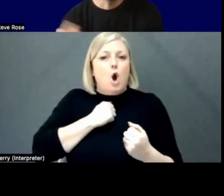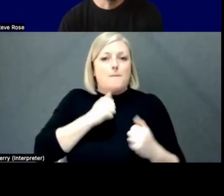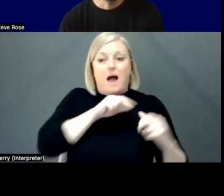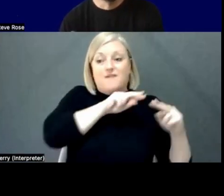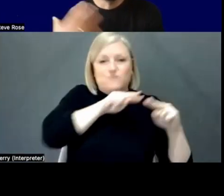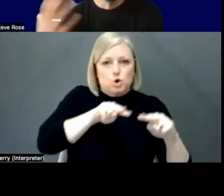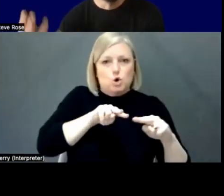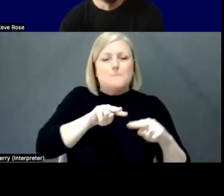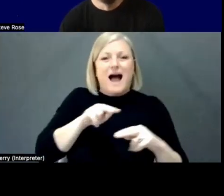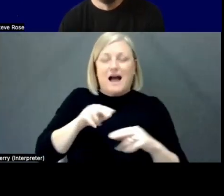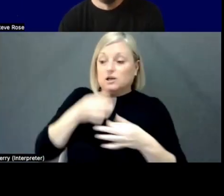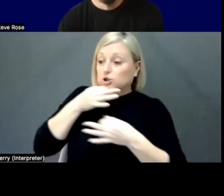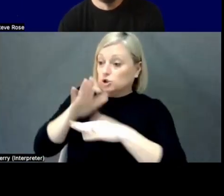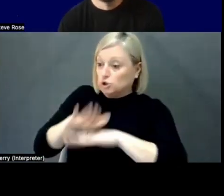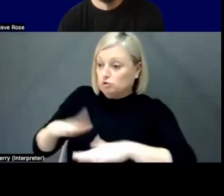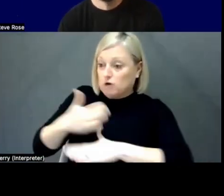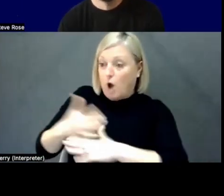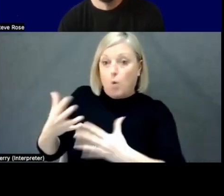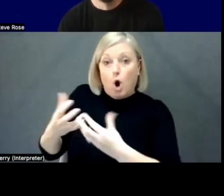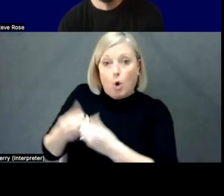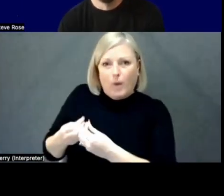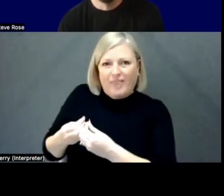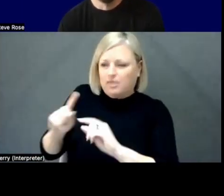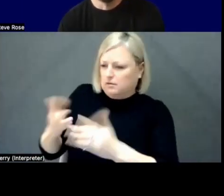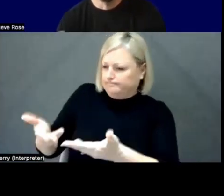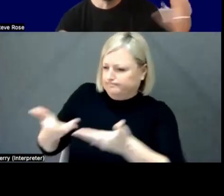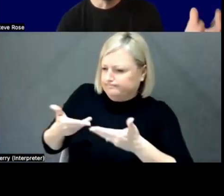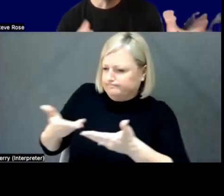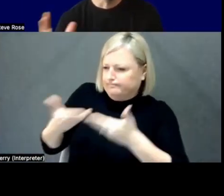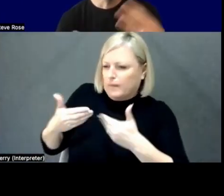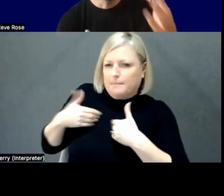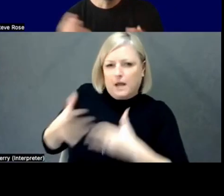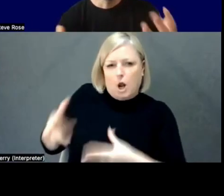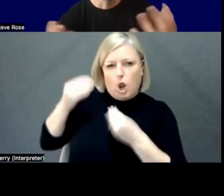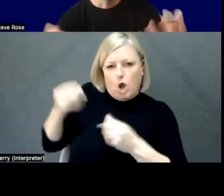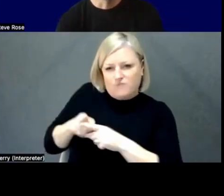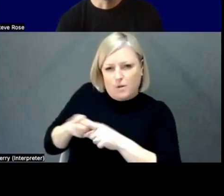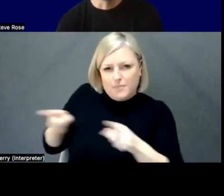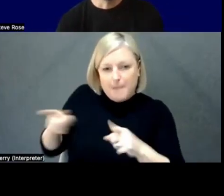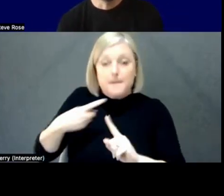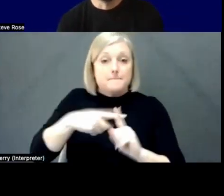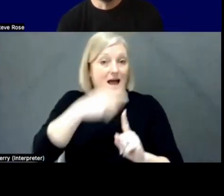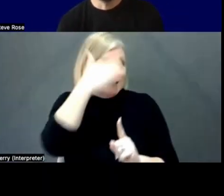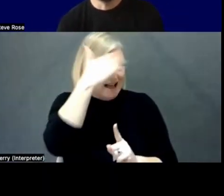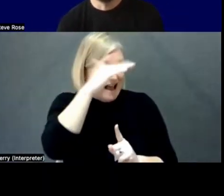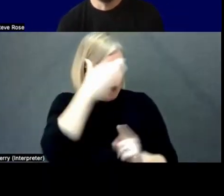and thinking about over the last 25 years, thinking of the number of different co-adventures I've been on